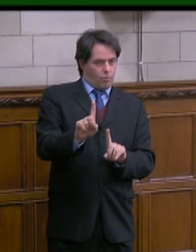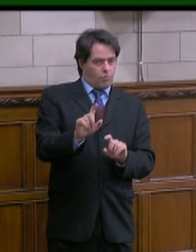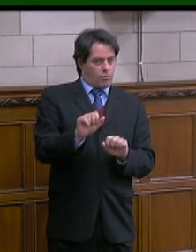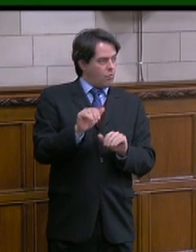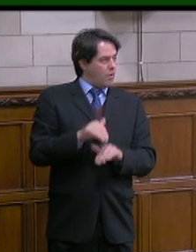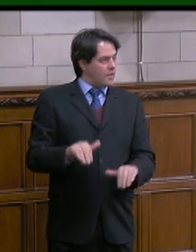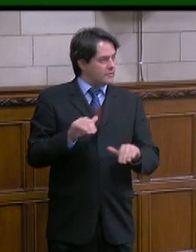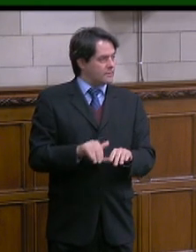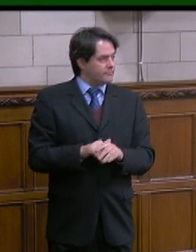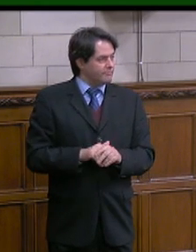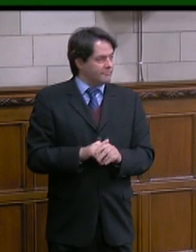a little longer.